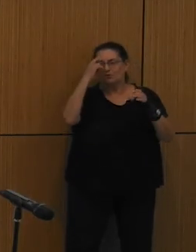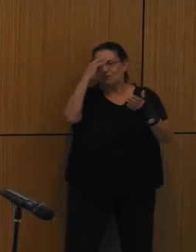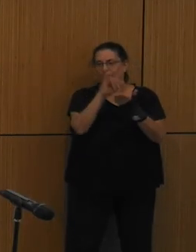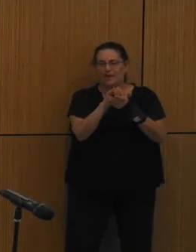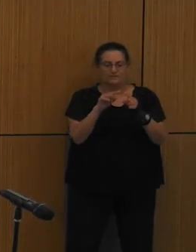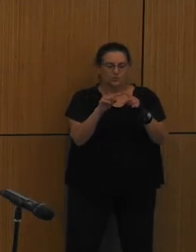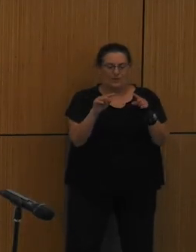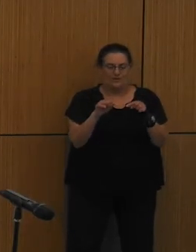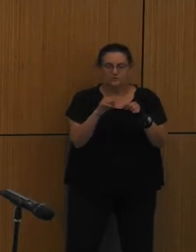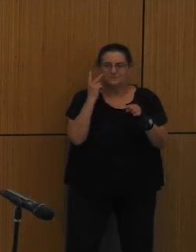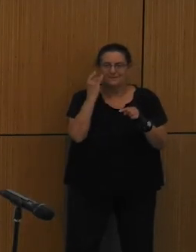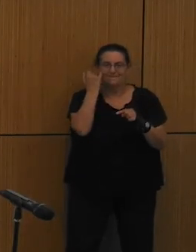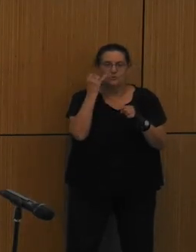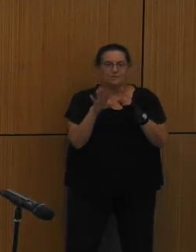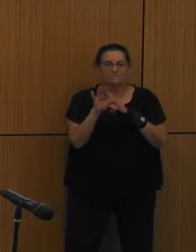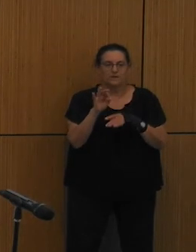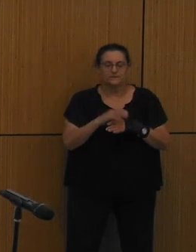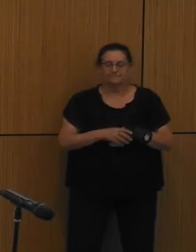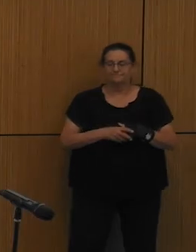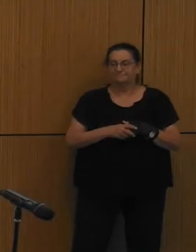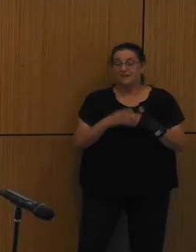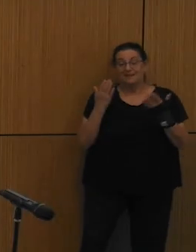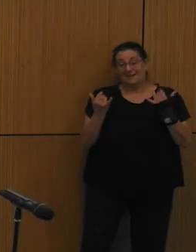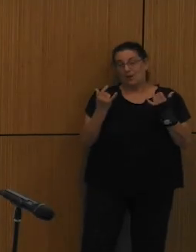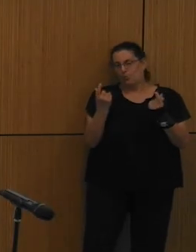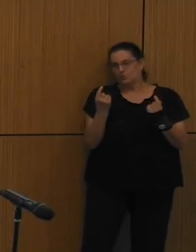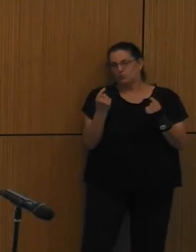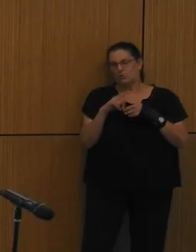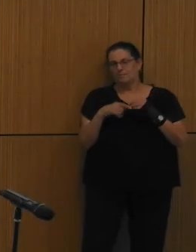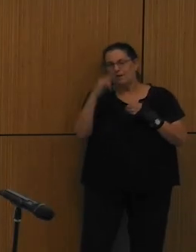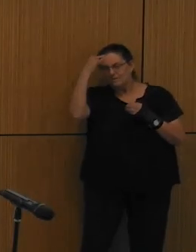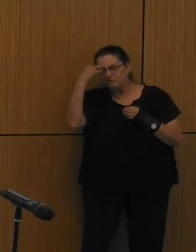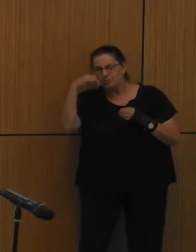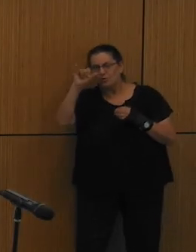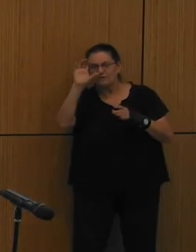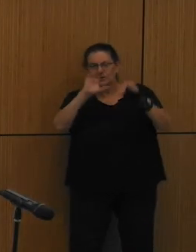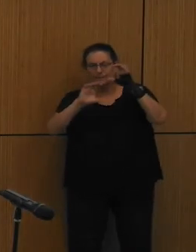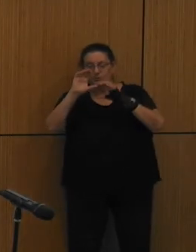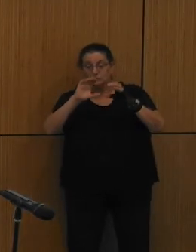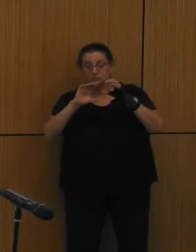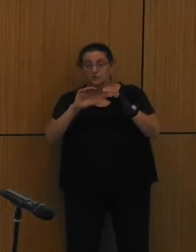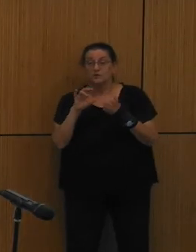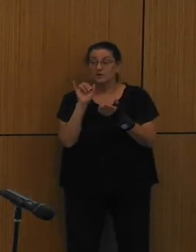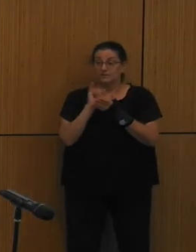about these fluorinated chemicals, these forever chemicals that are all over the place and being regulated. Those are actually toxic